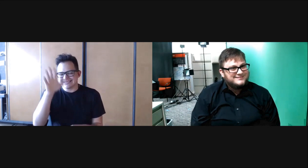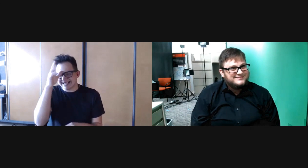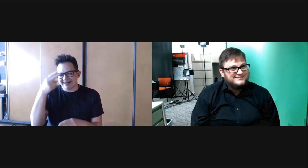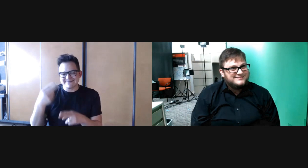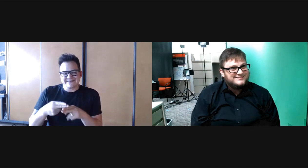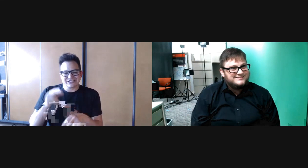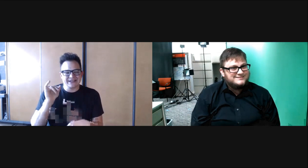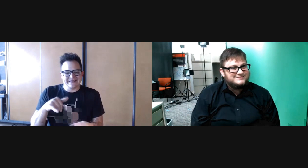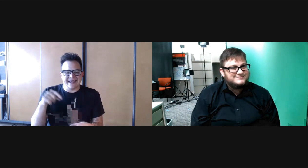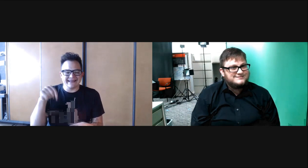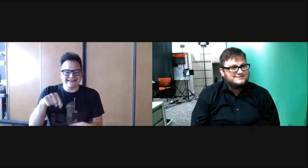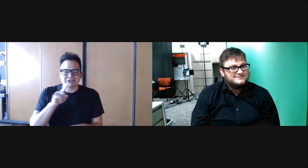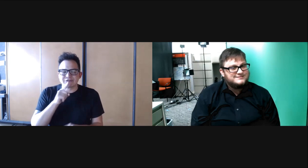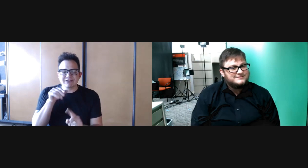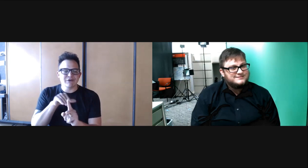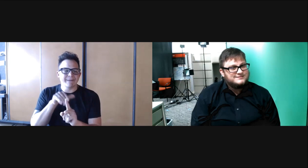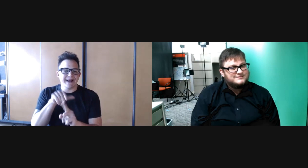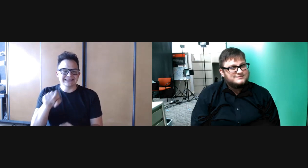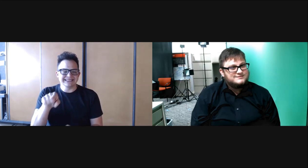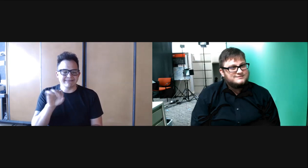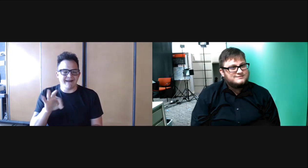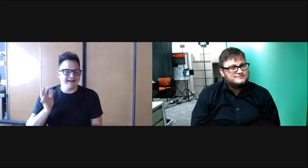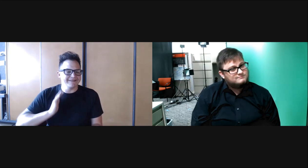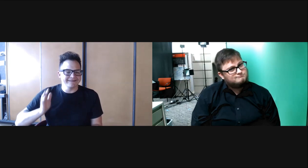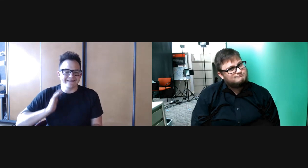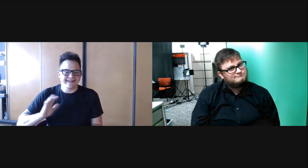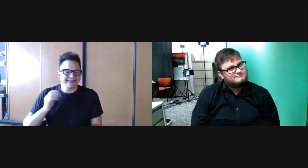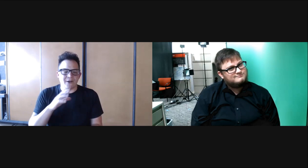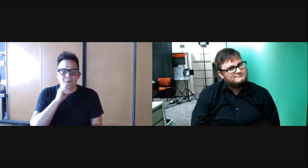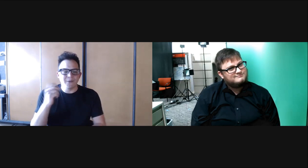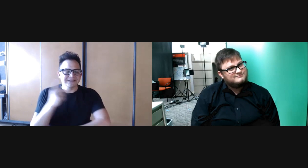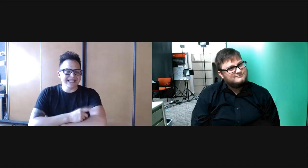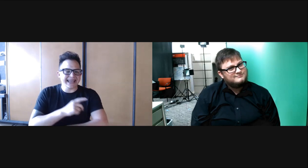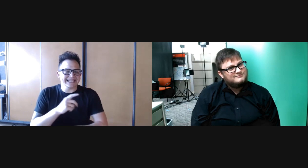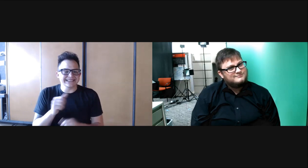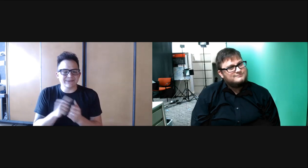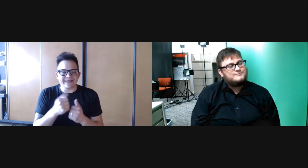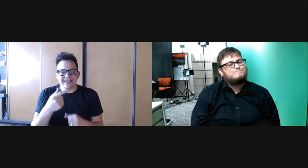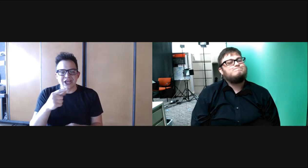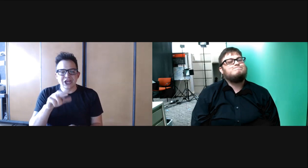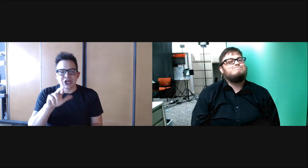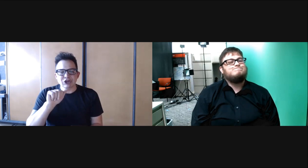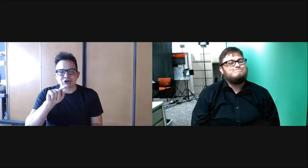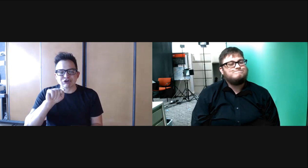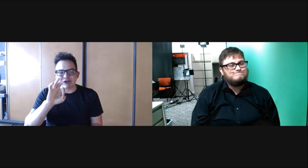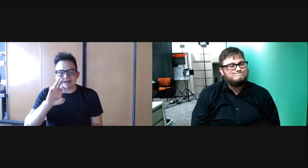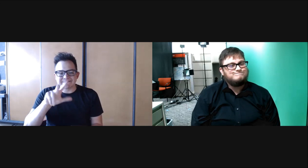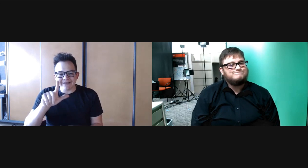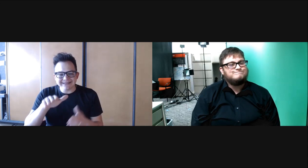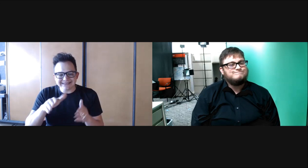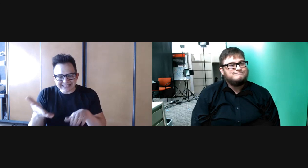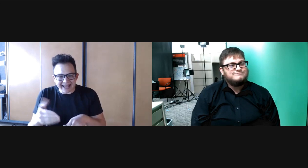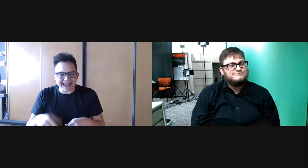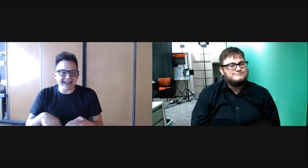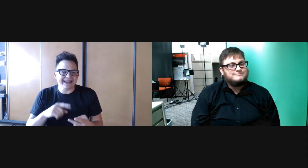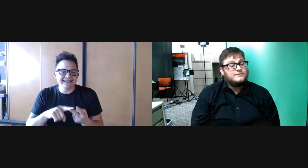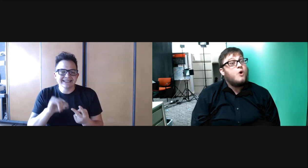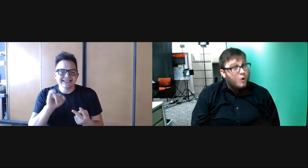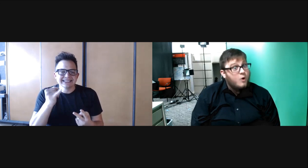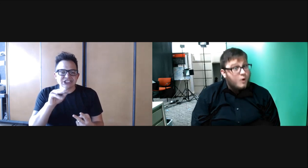about this and my dad mentioned that it reminded him of the old days with Grateful Dead and